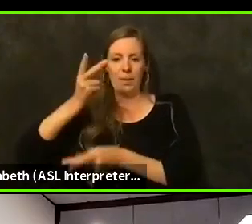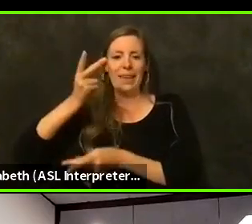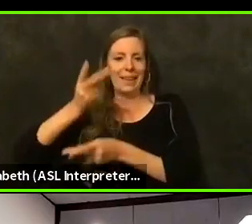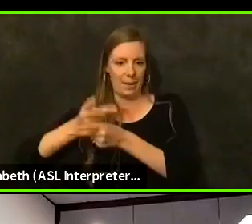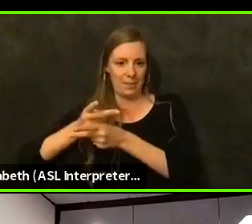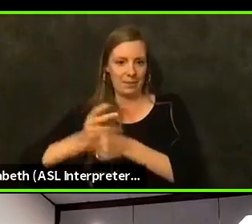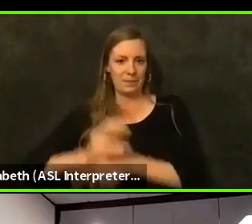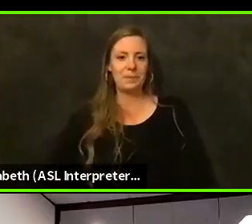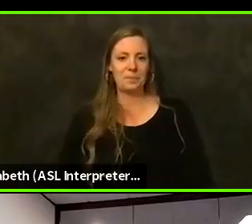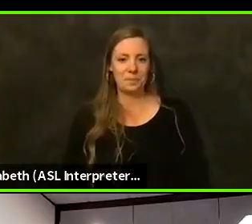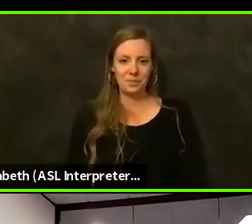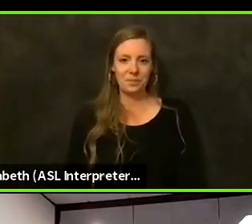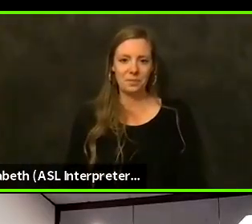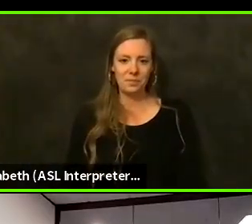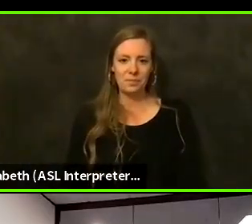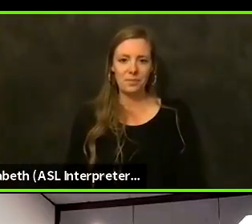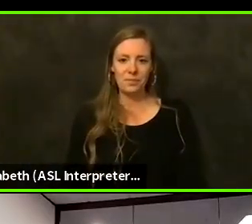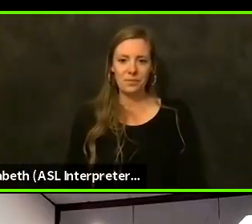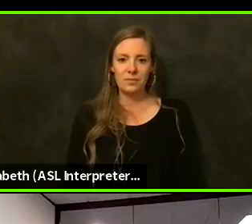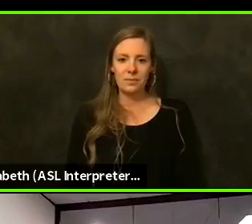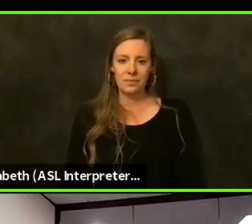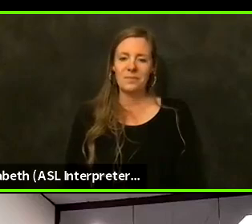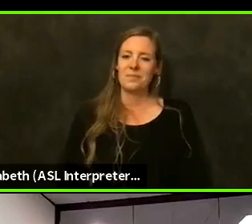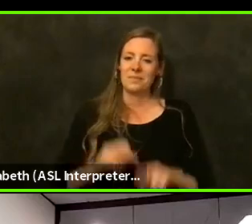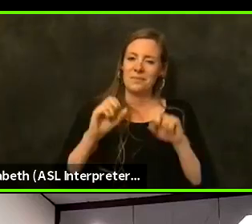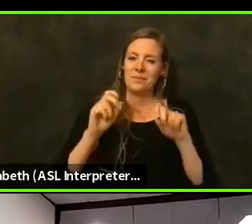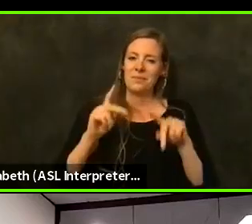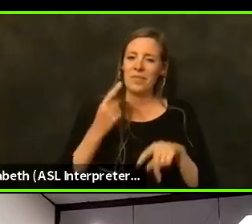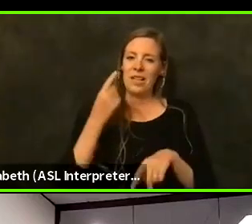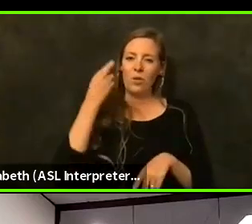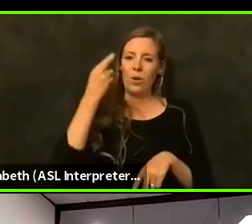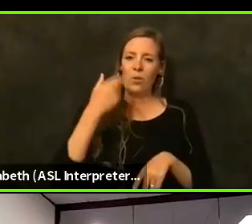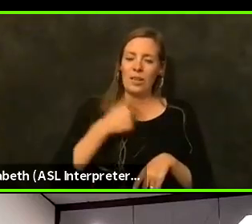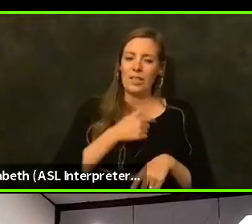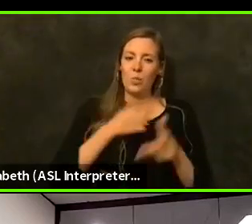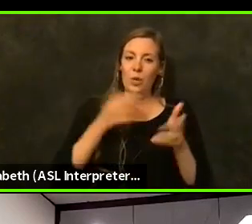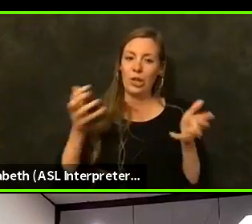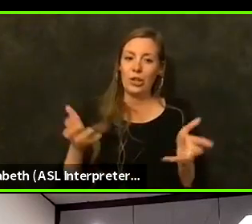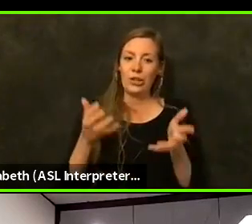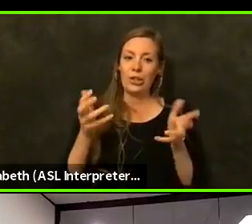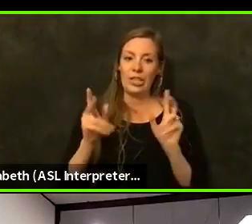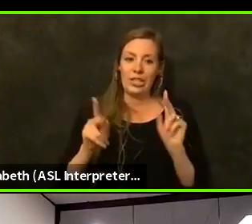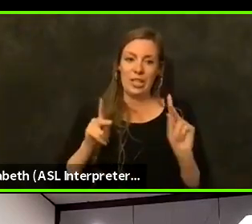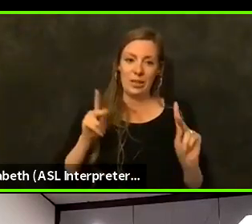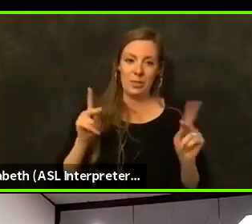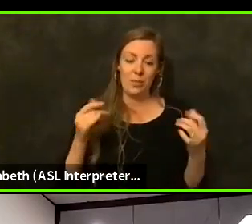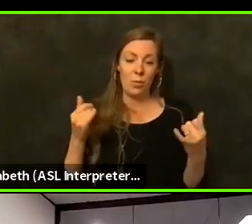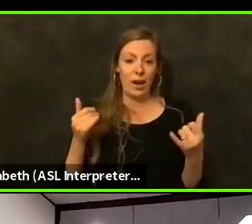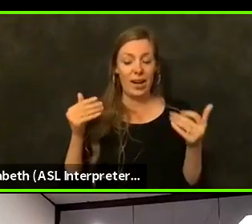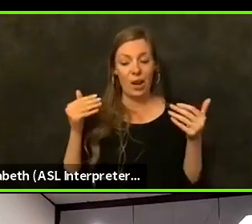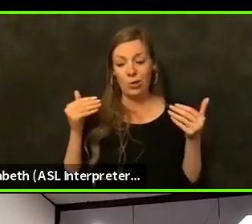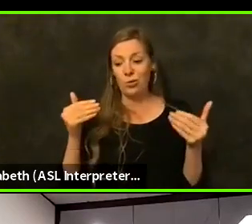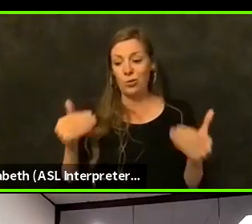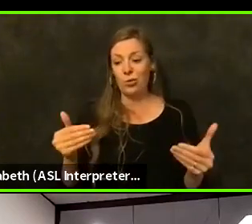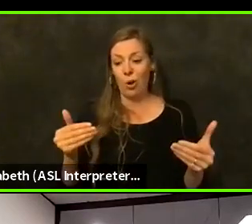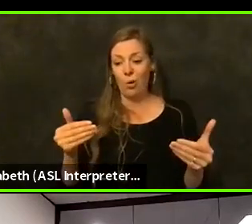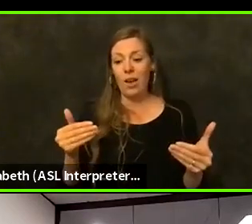Okay, well, it's one of the reasons why we are encouraging people now to go ahead and go to the Misty turned out